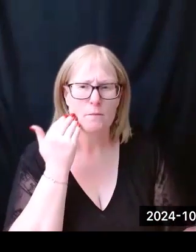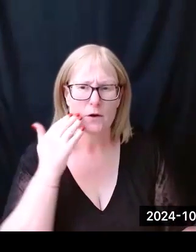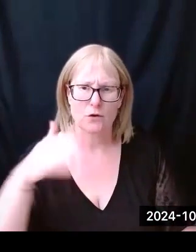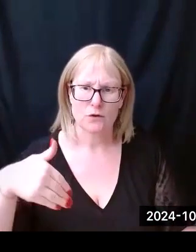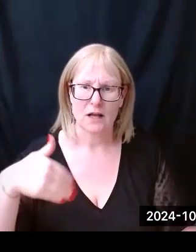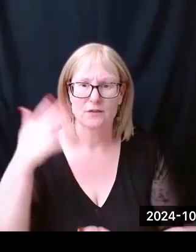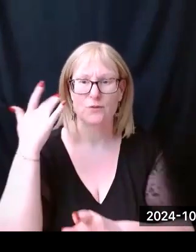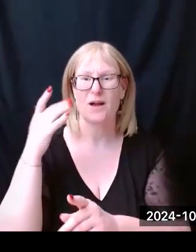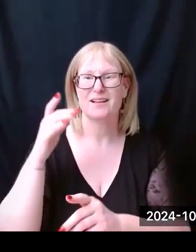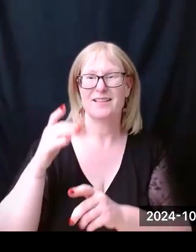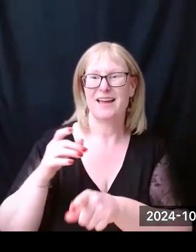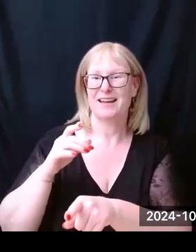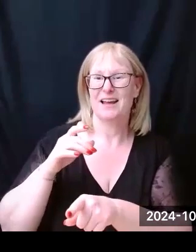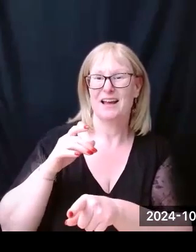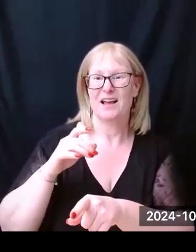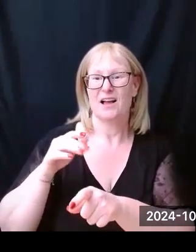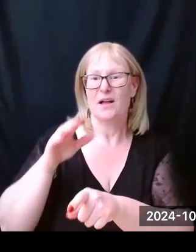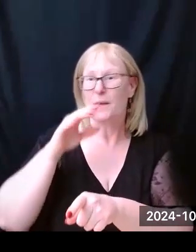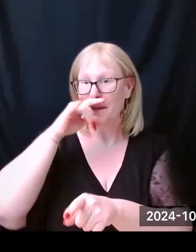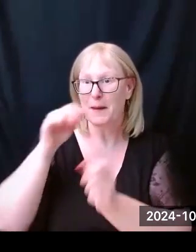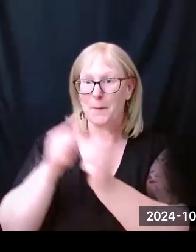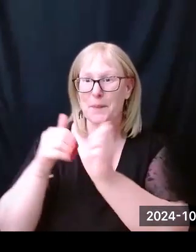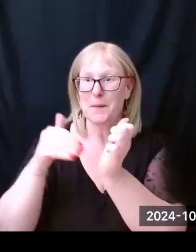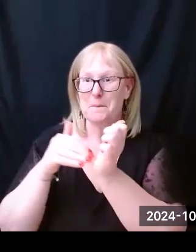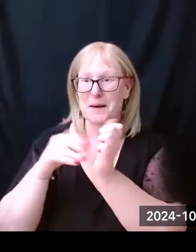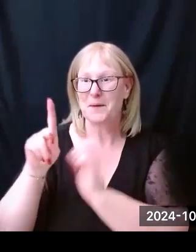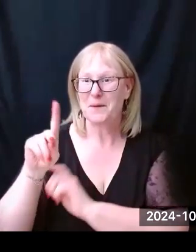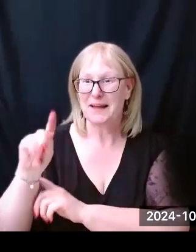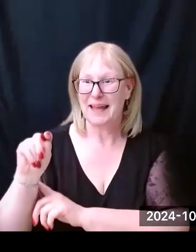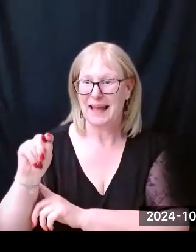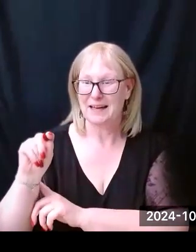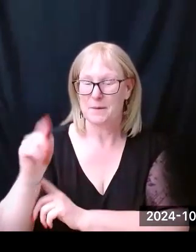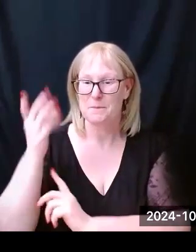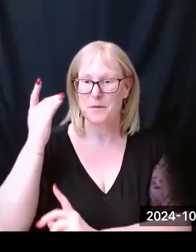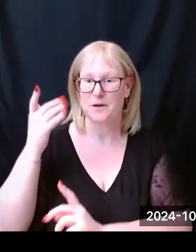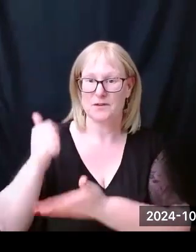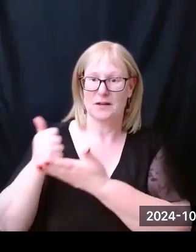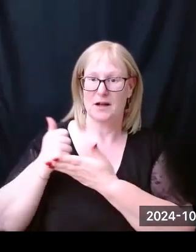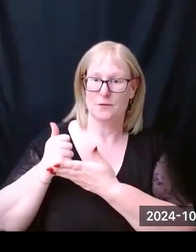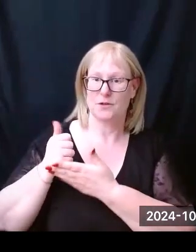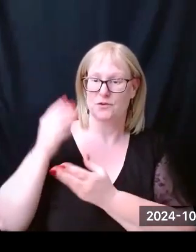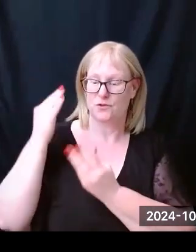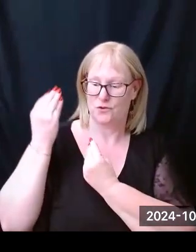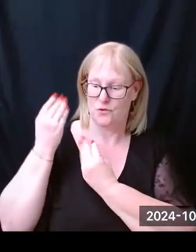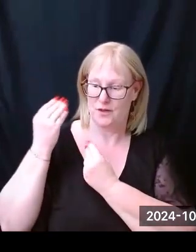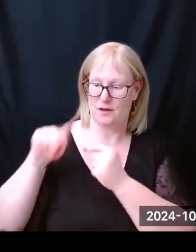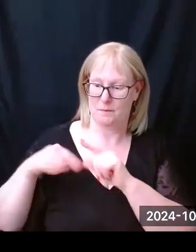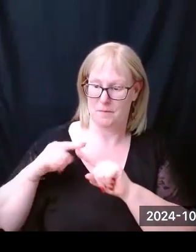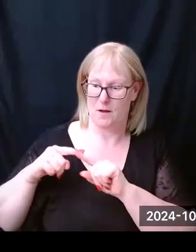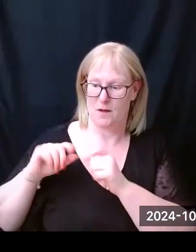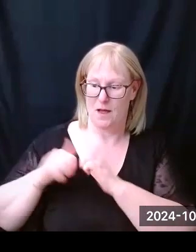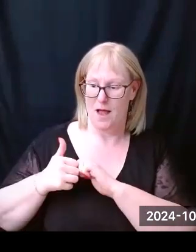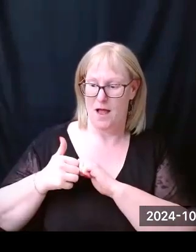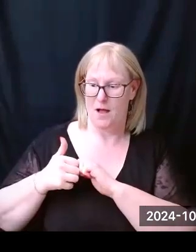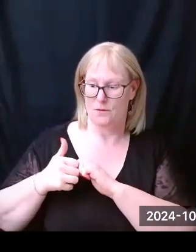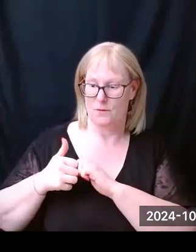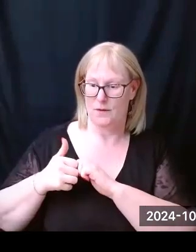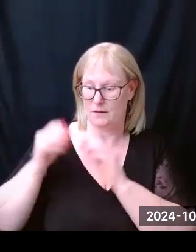of a child with a medical kit here, because it helps us think about how do we teach kids to encounter things that are not